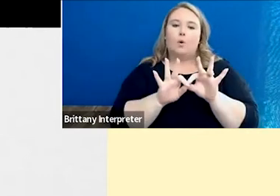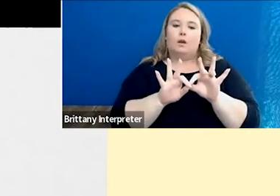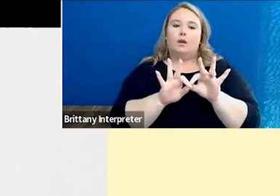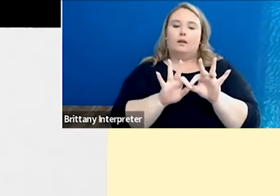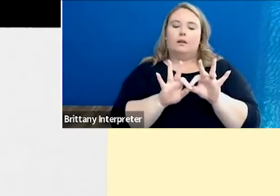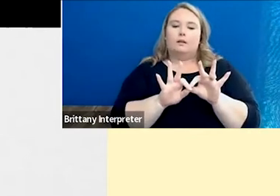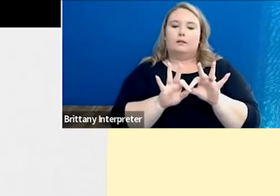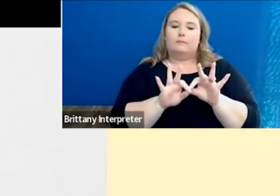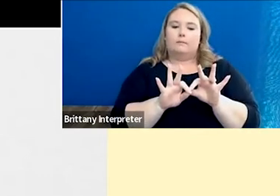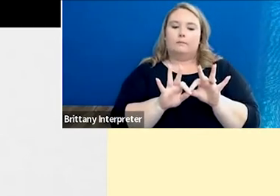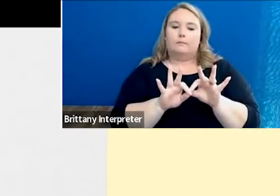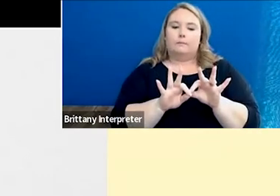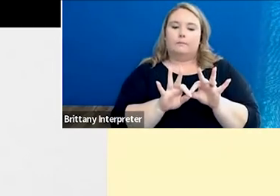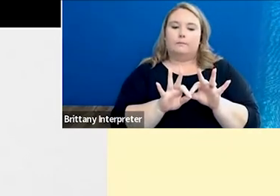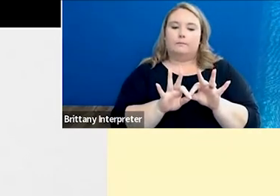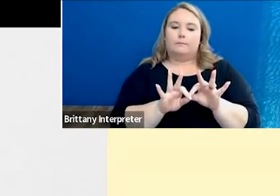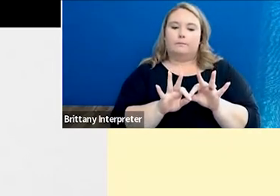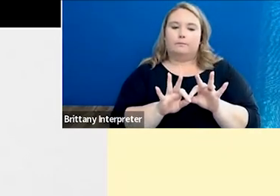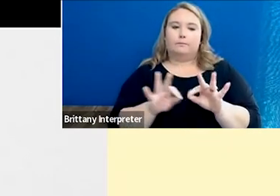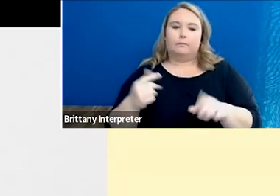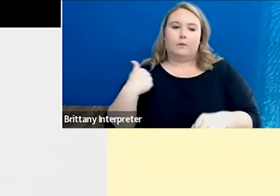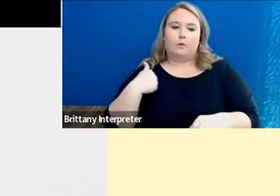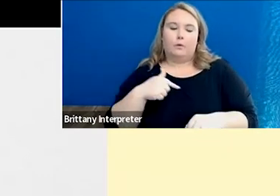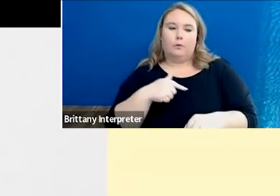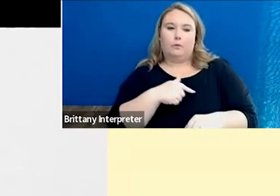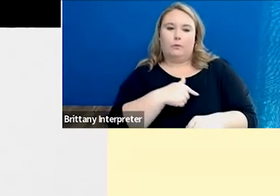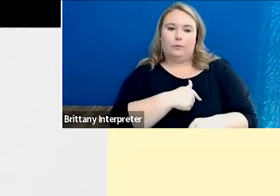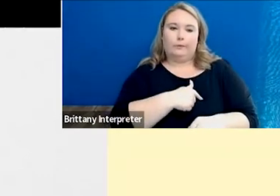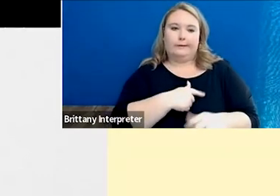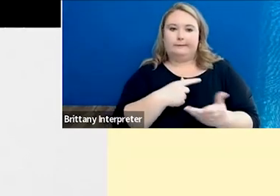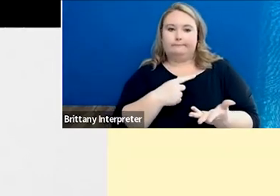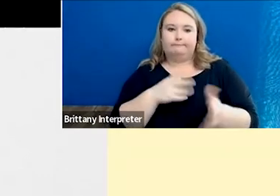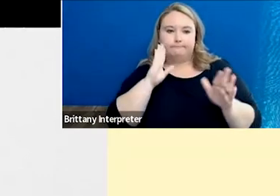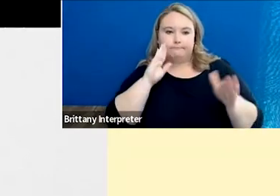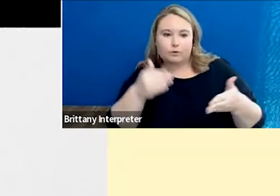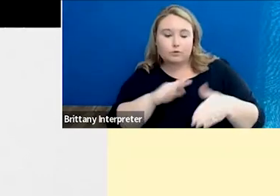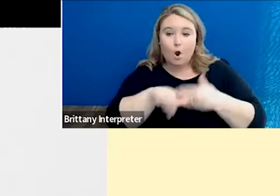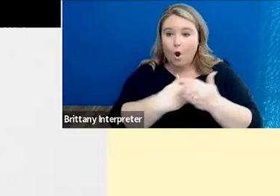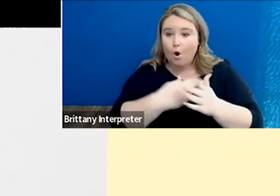that all of these rental increases are certainly coming at the expense